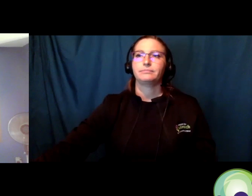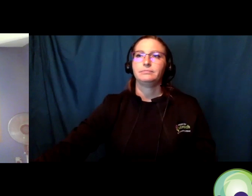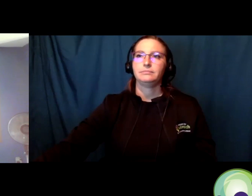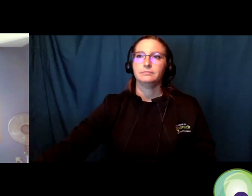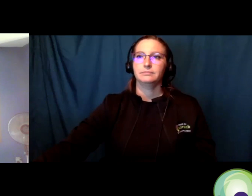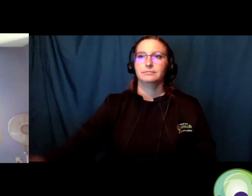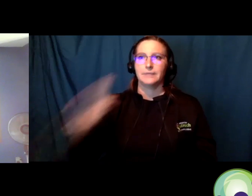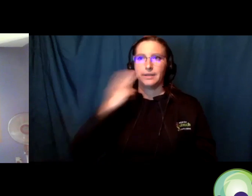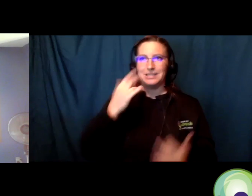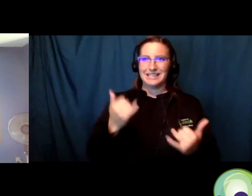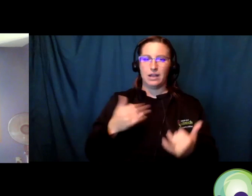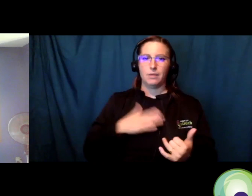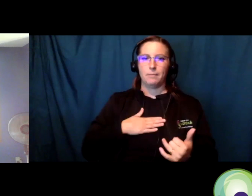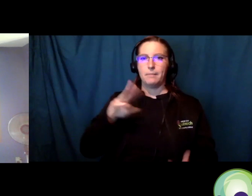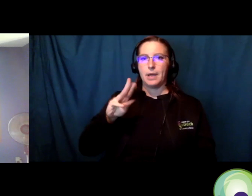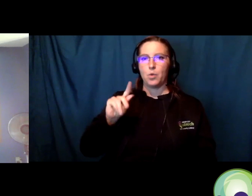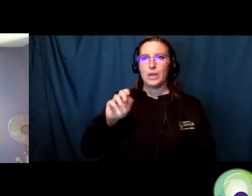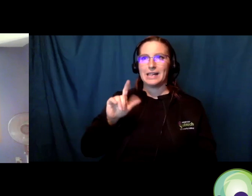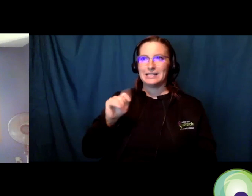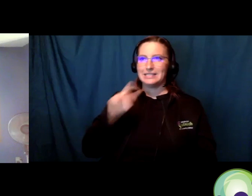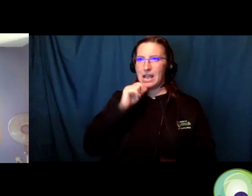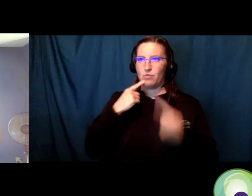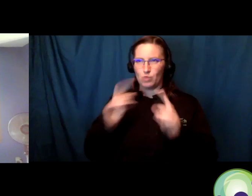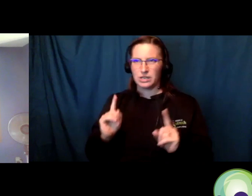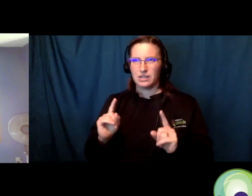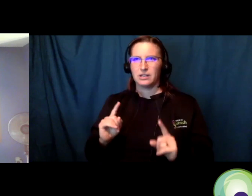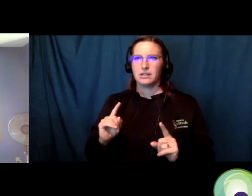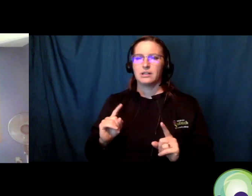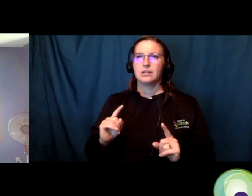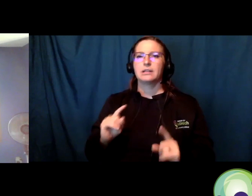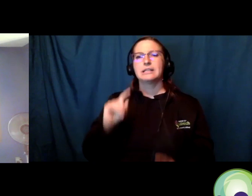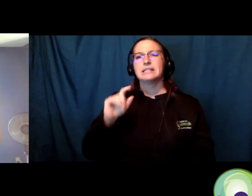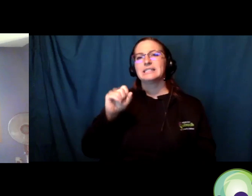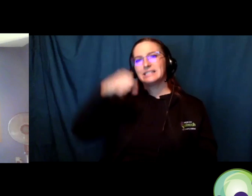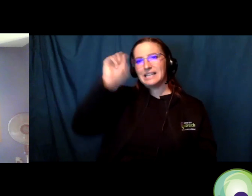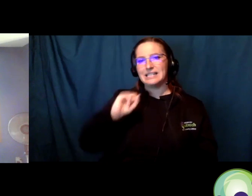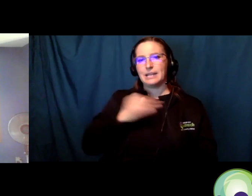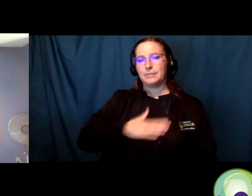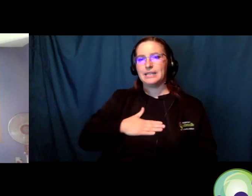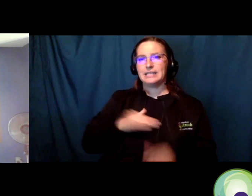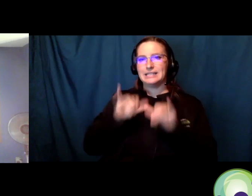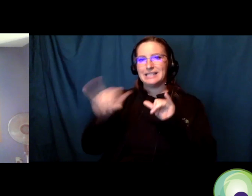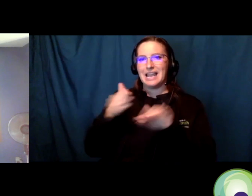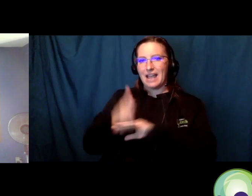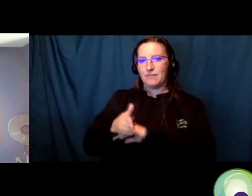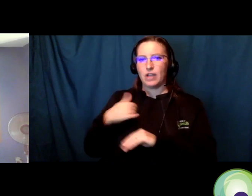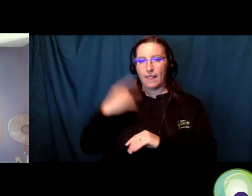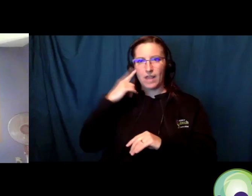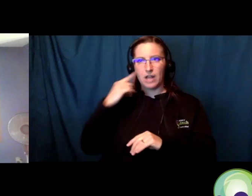my Wakelet isn't opening so Stacie if you can stay after done here and help me with that I thought that I had it